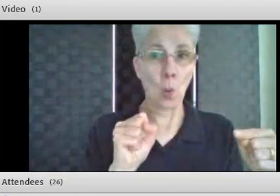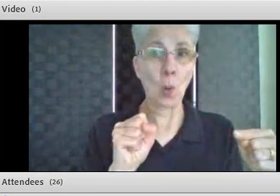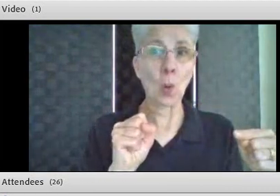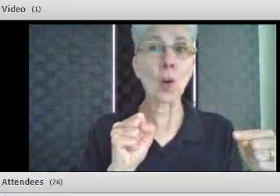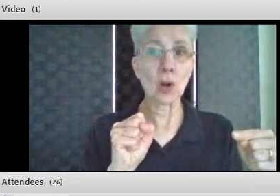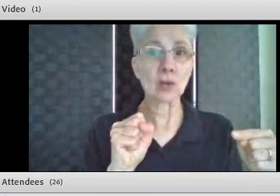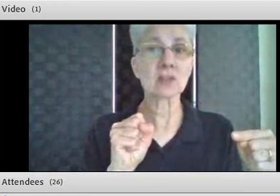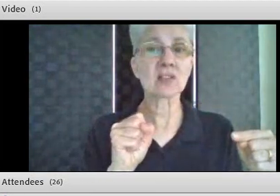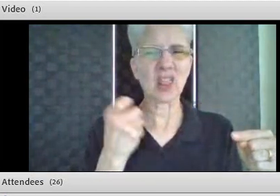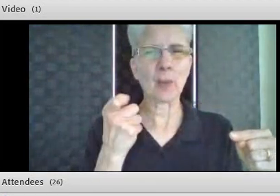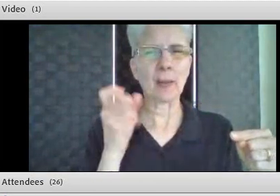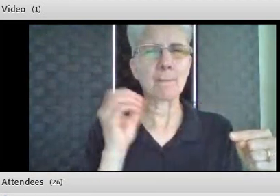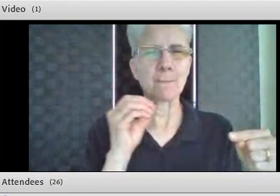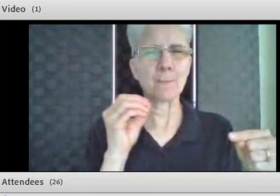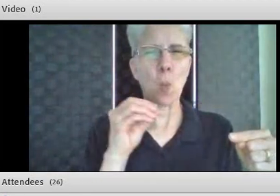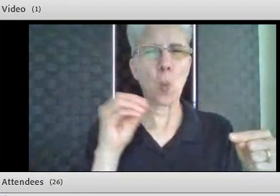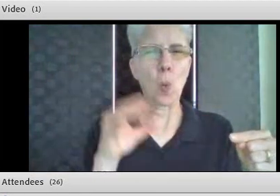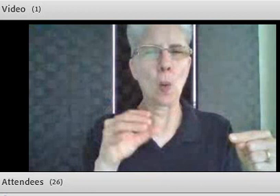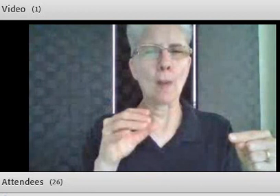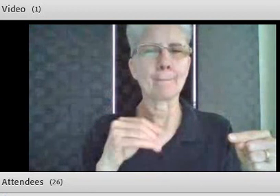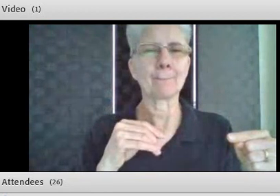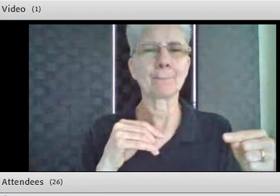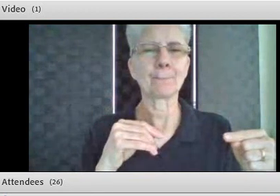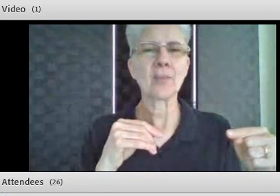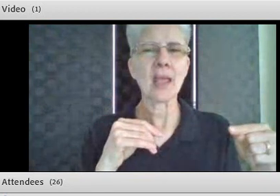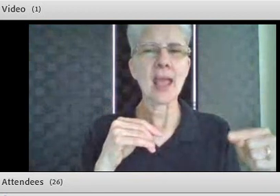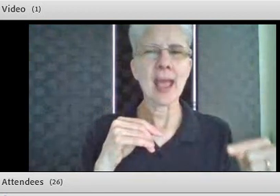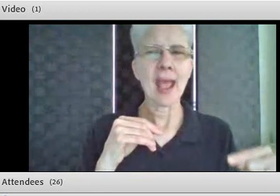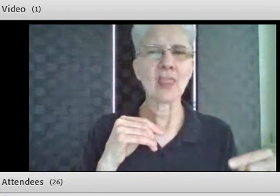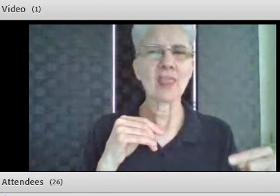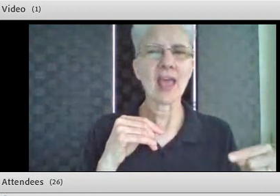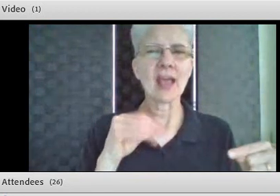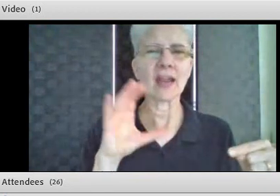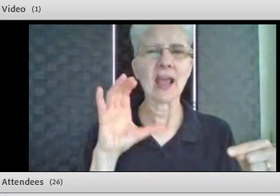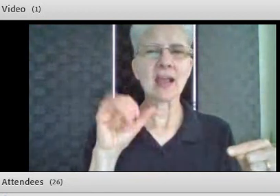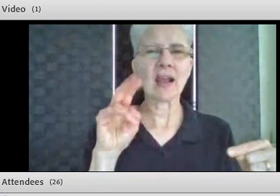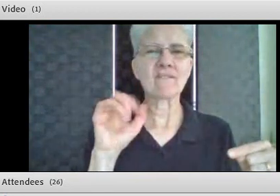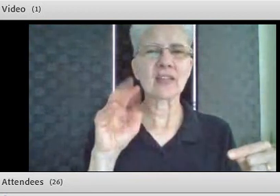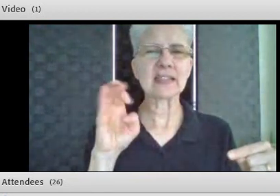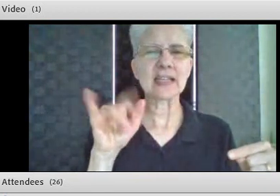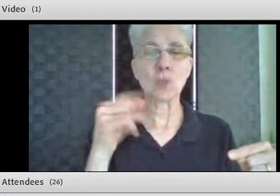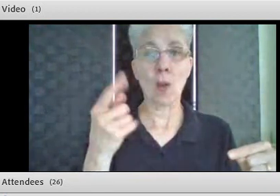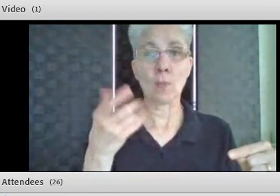and the various colors that it presents. This one here is for chords.